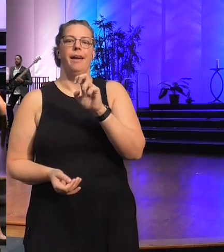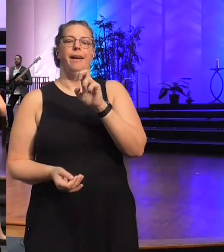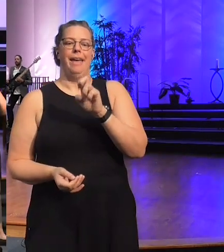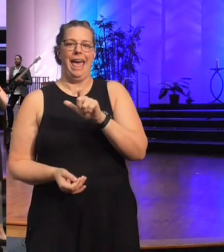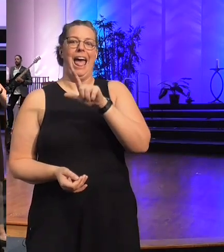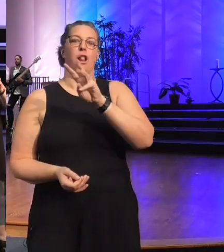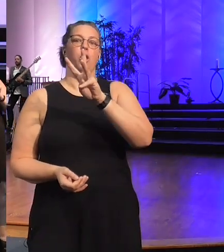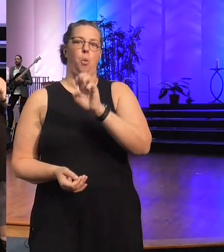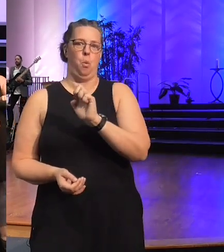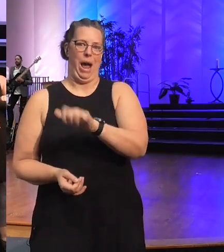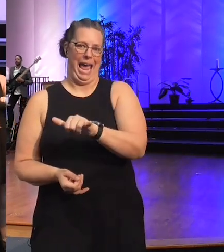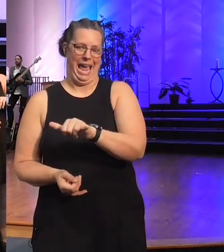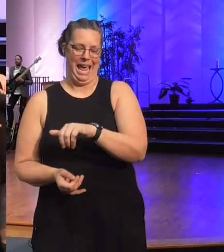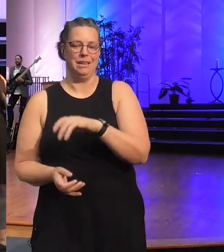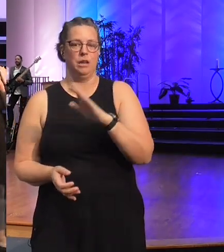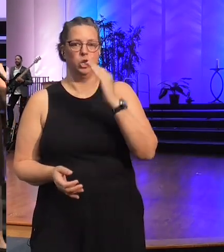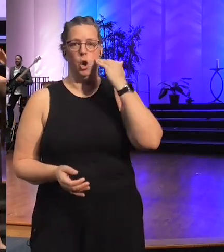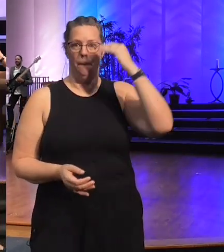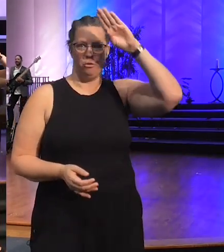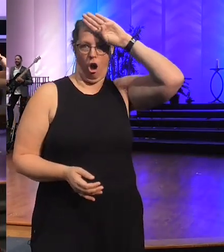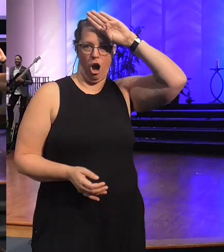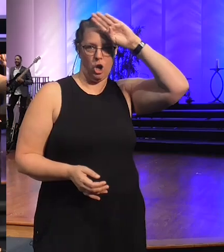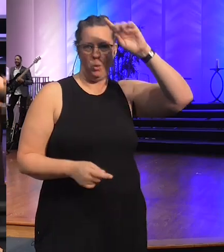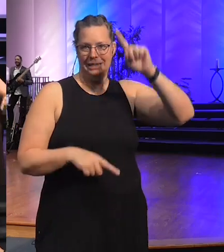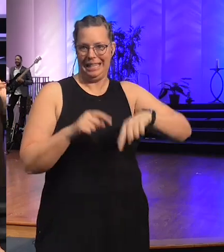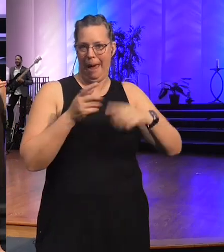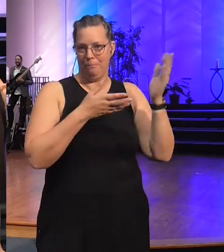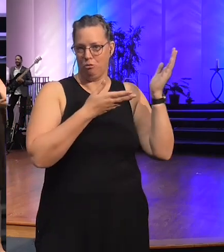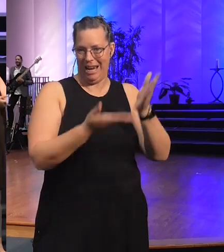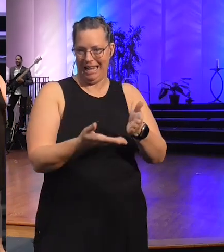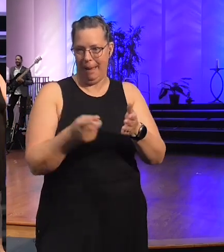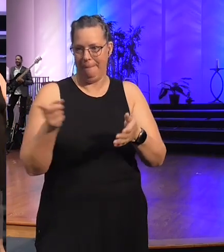the the the Broncos who don't get to bring him back we get to bring him back to to play a couple